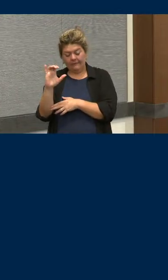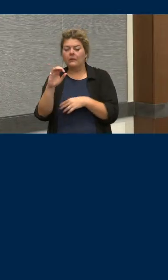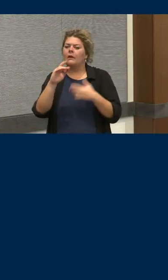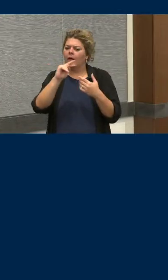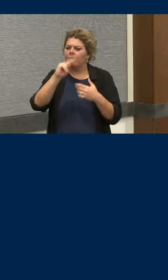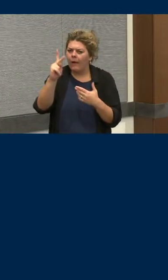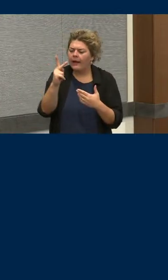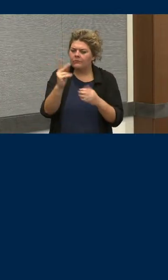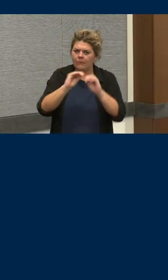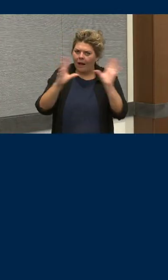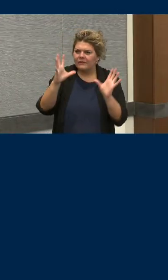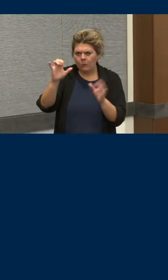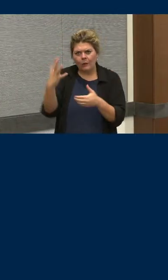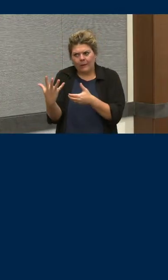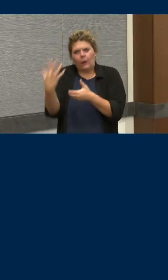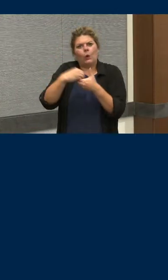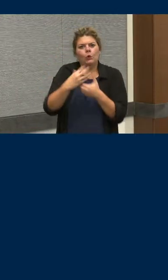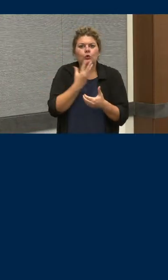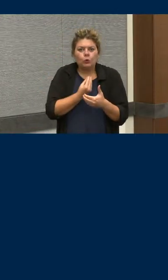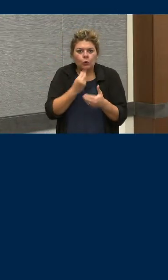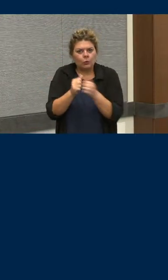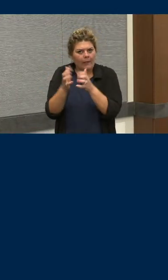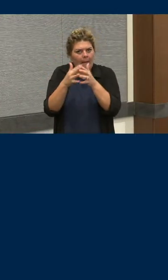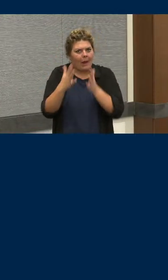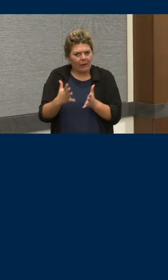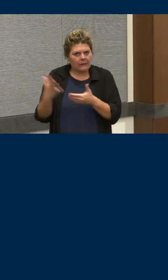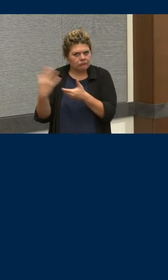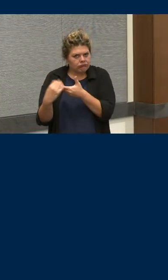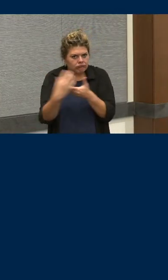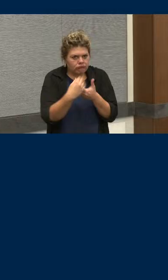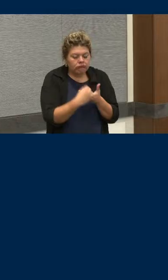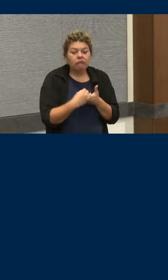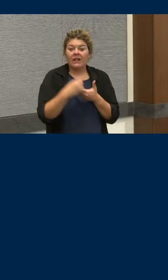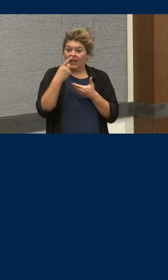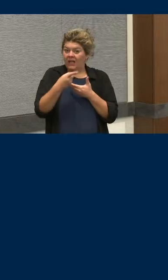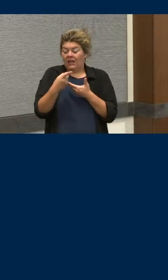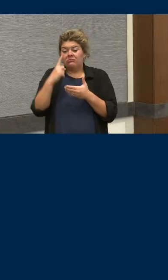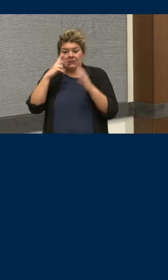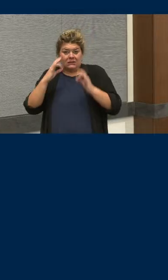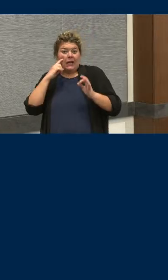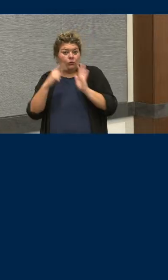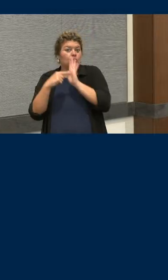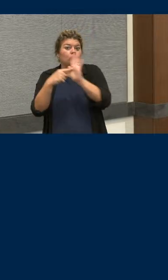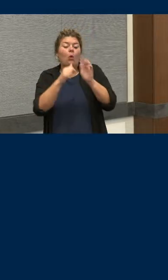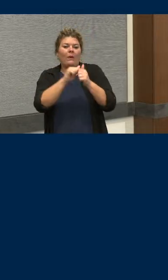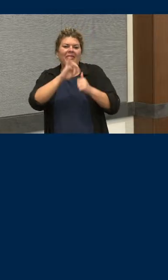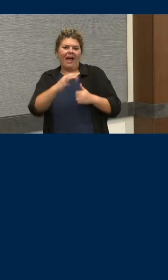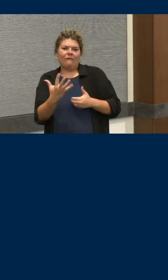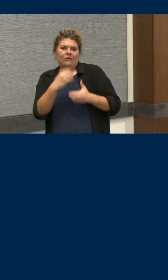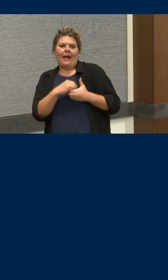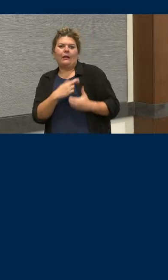Americans, and he chose to portray them through vernacular